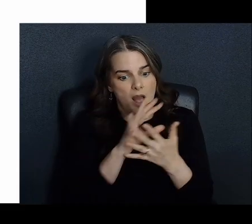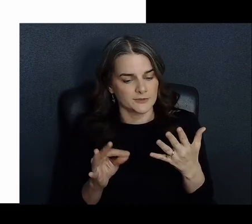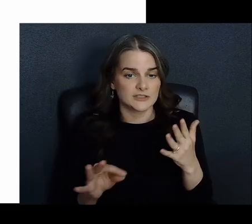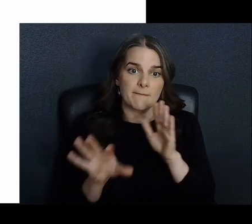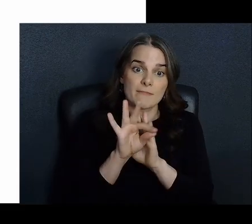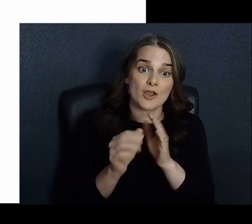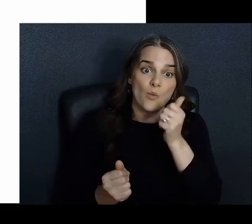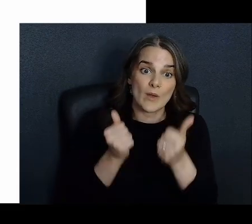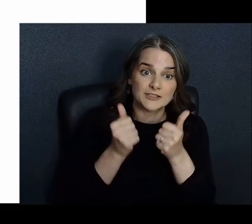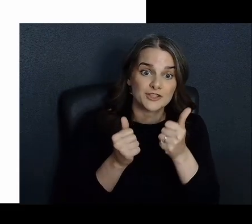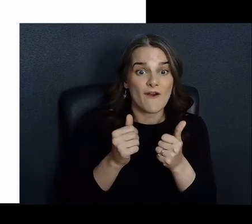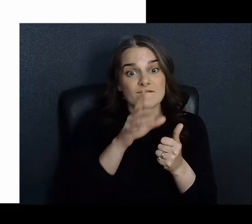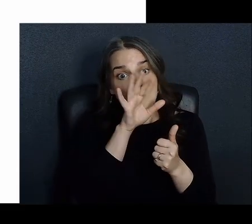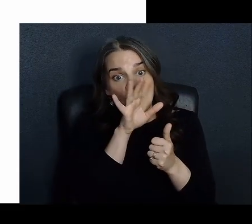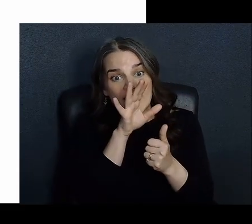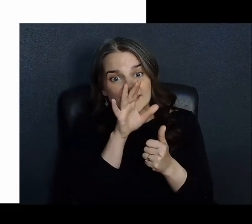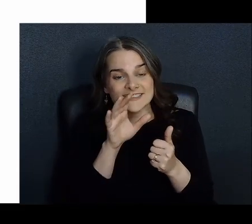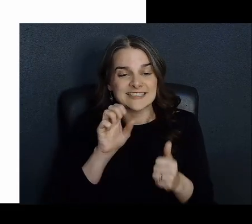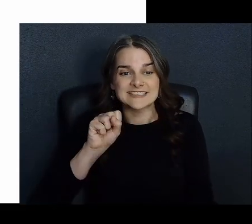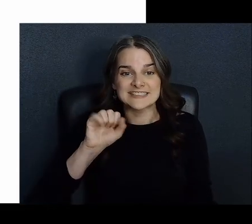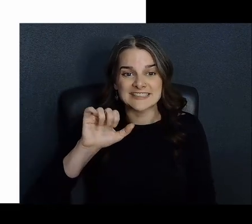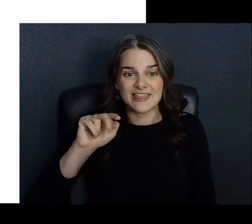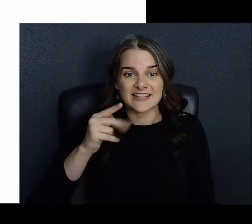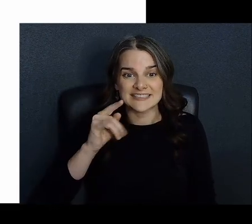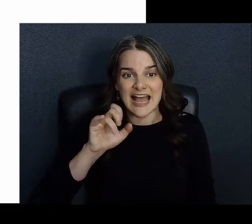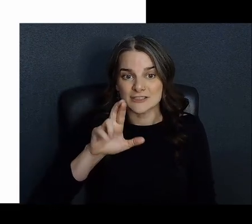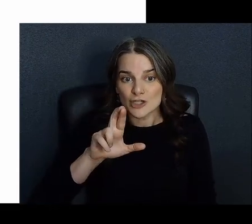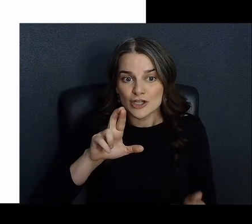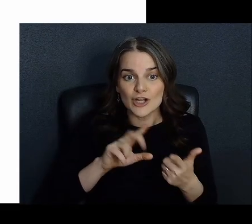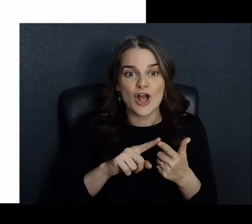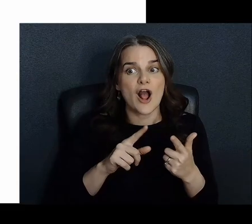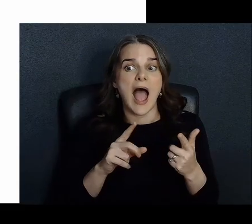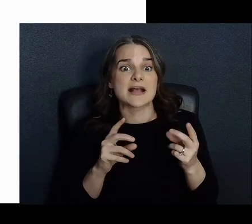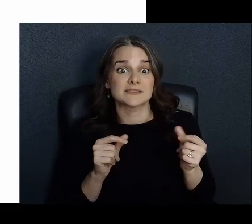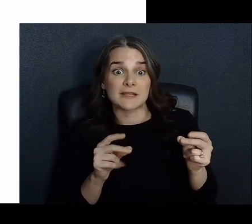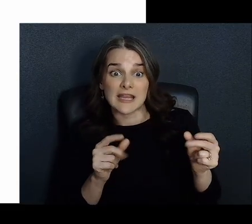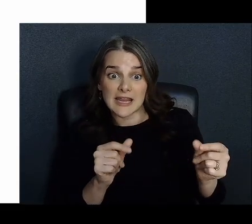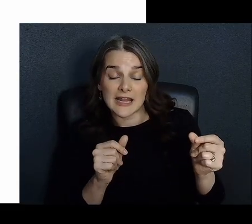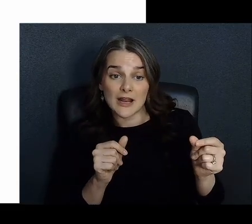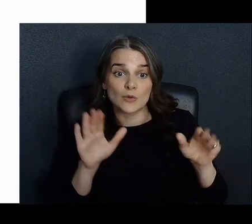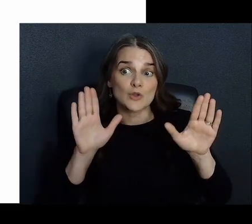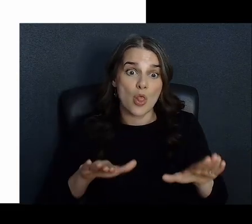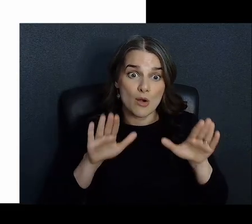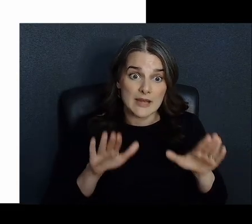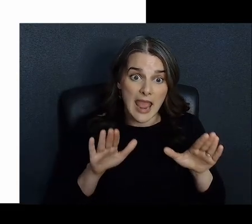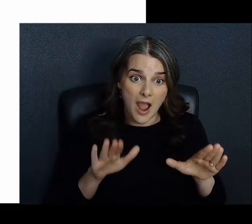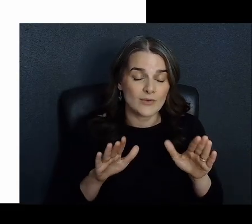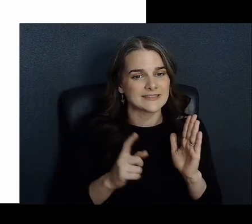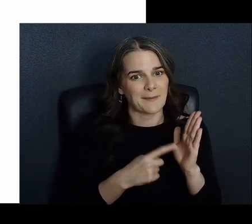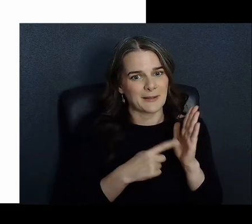You can change the rate of speech so that you can either speed it up, like some of my friends do, or slow it down like I do sometimes,